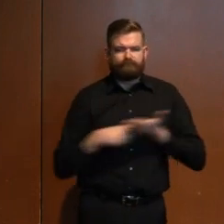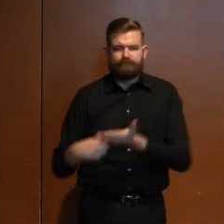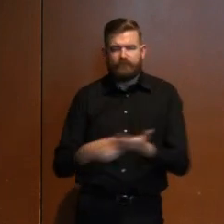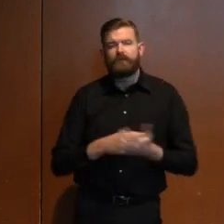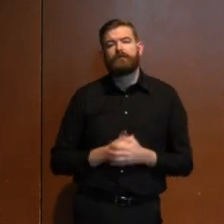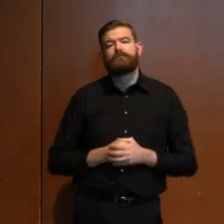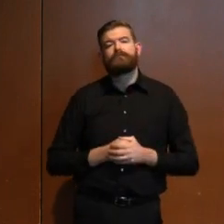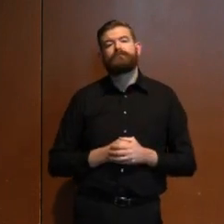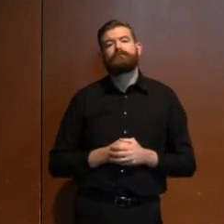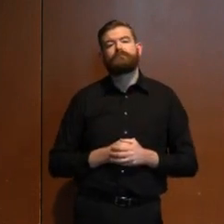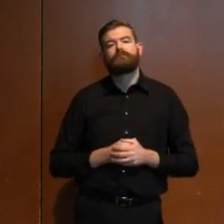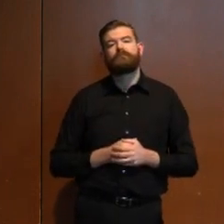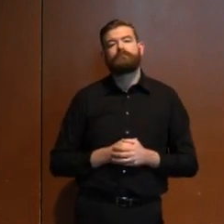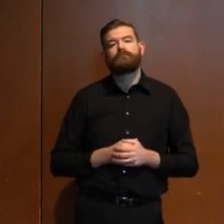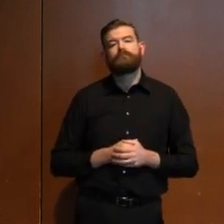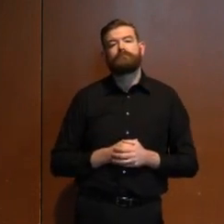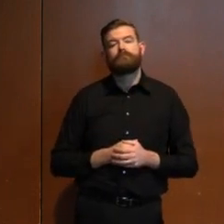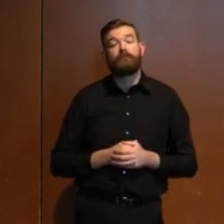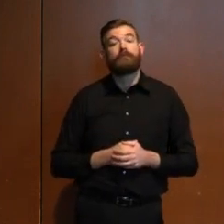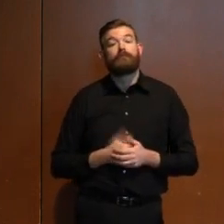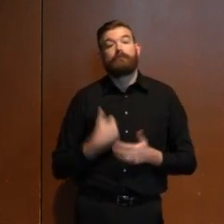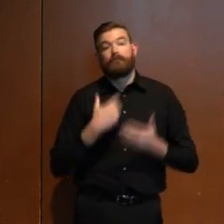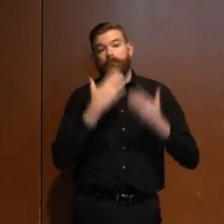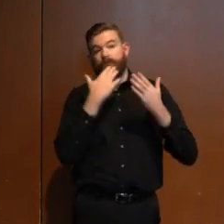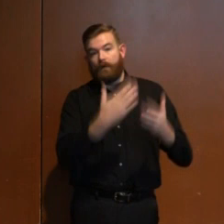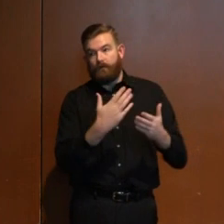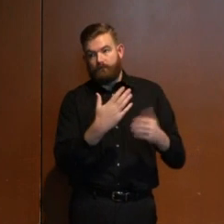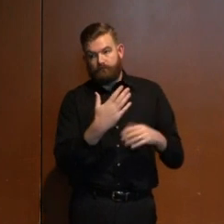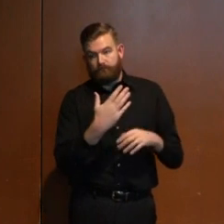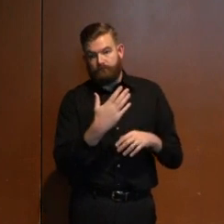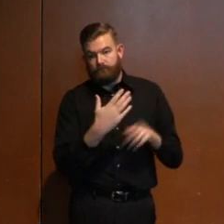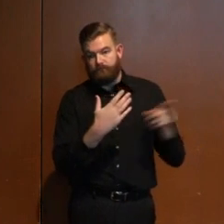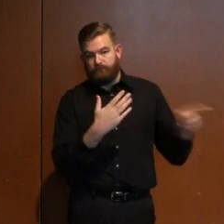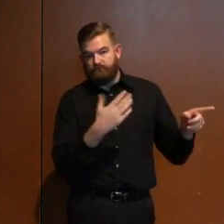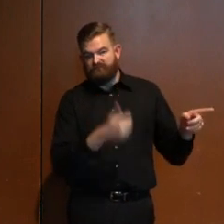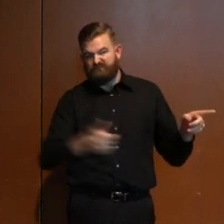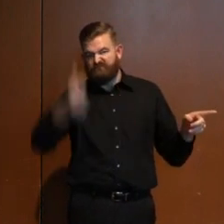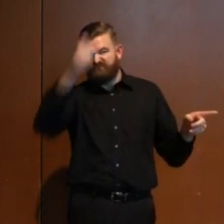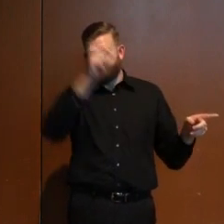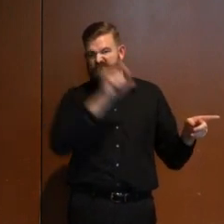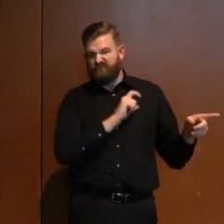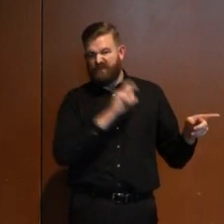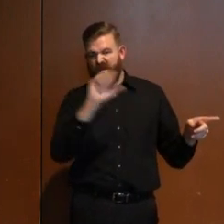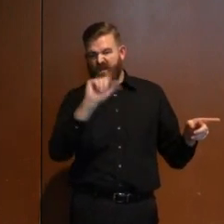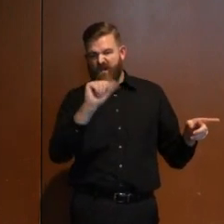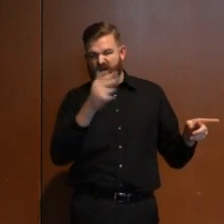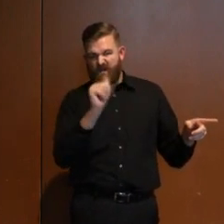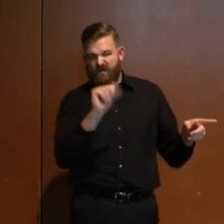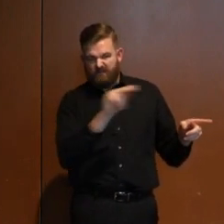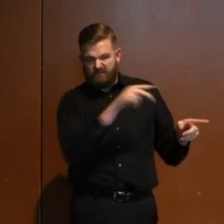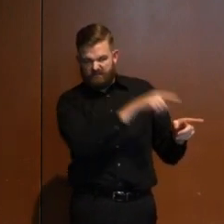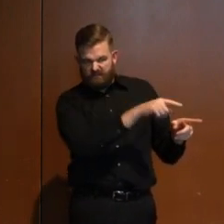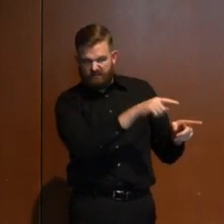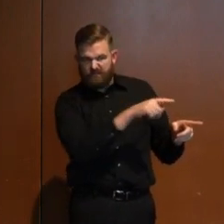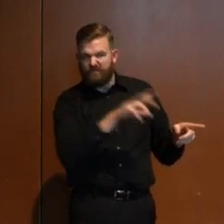NORENE GIBLET WHO SITS BESIDE ME IS PART OF THAT TEAM. SO TO EACH AND EVERY ONE OF YOU